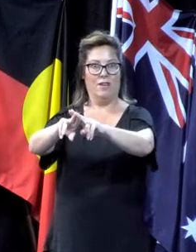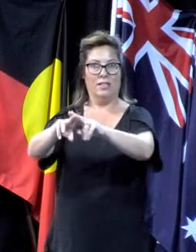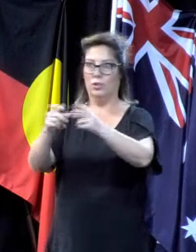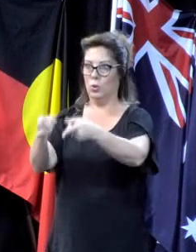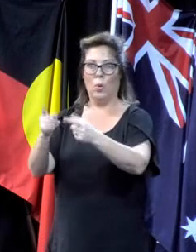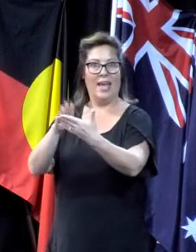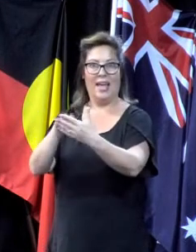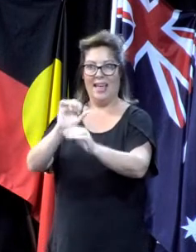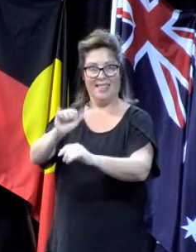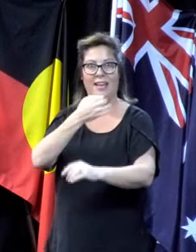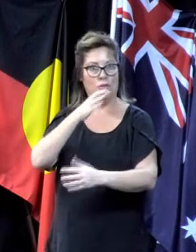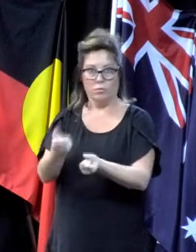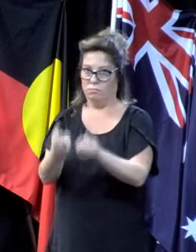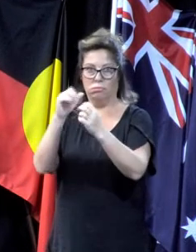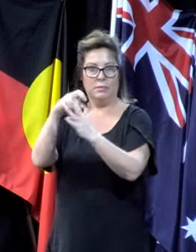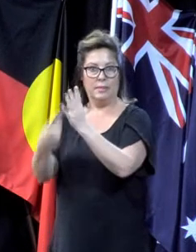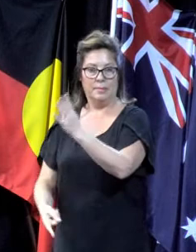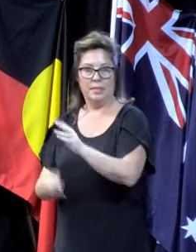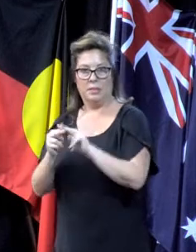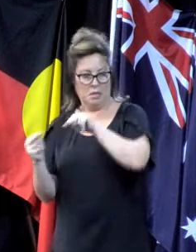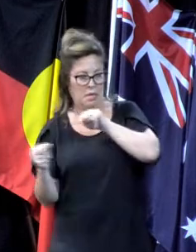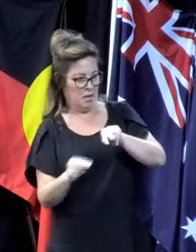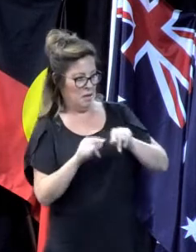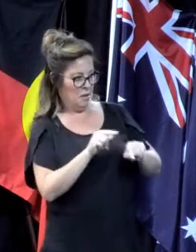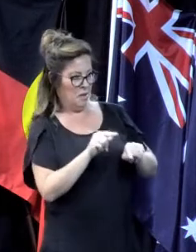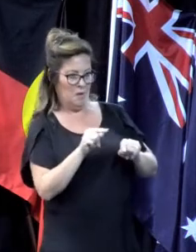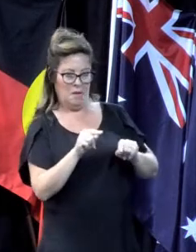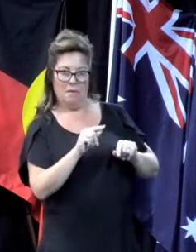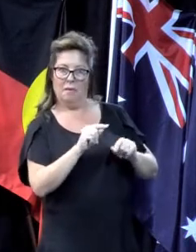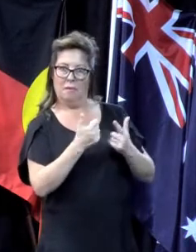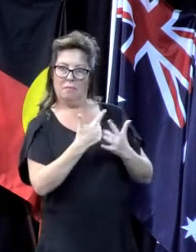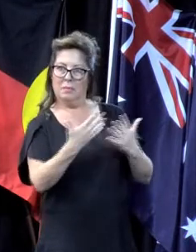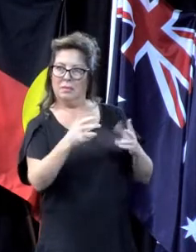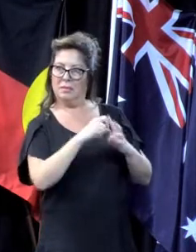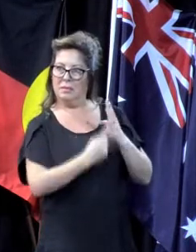who may not be necessarily sympathetic to what you're trying to achieve?